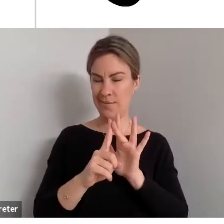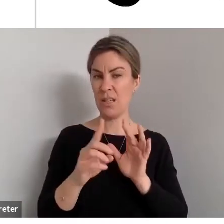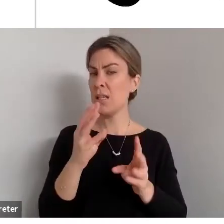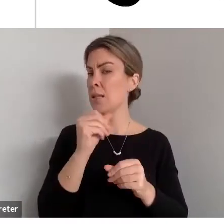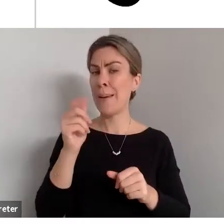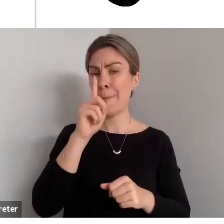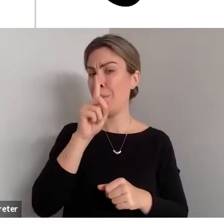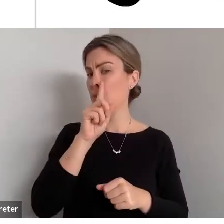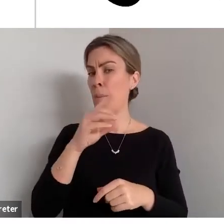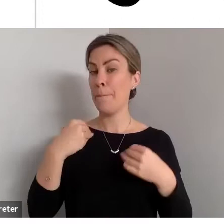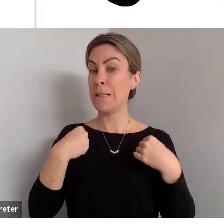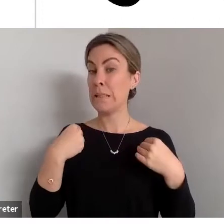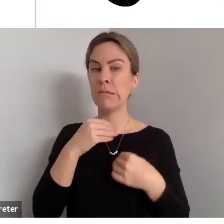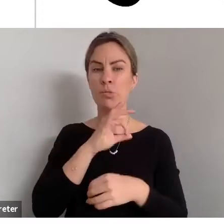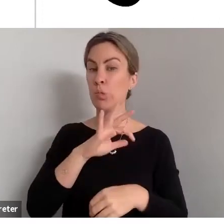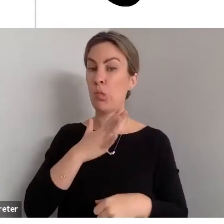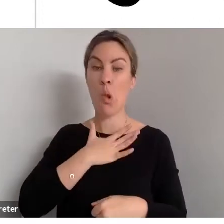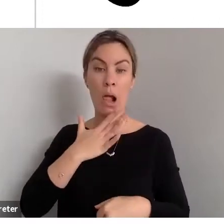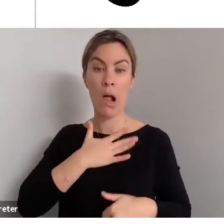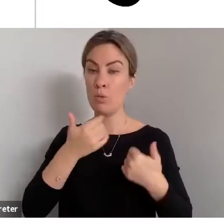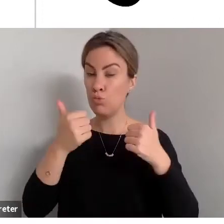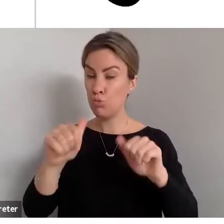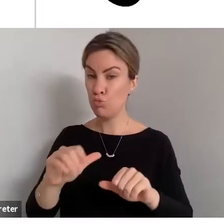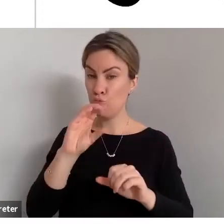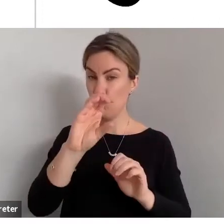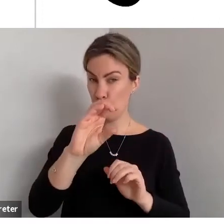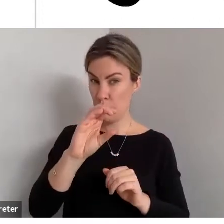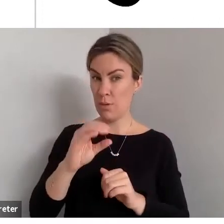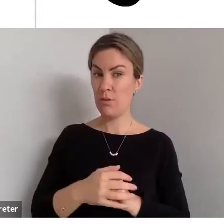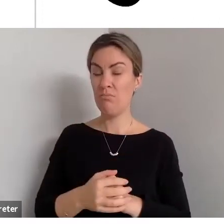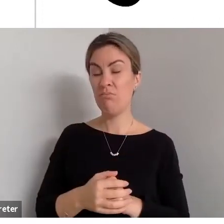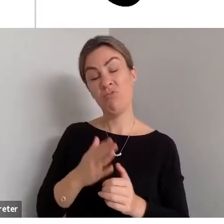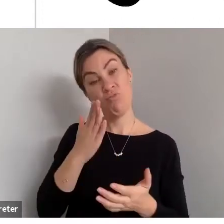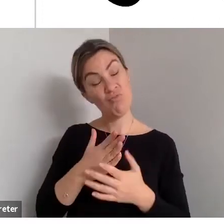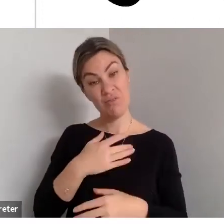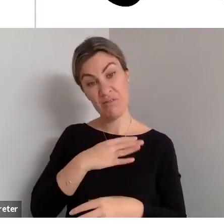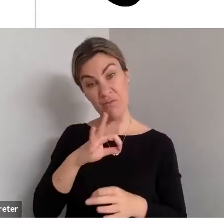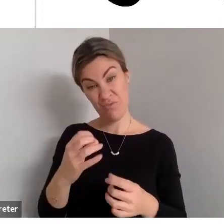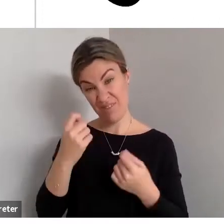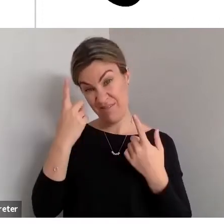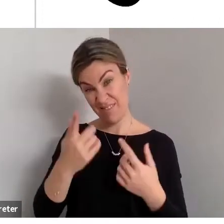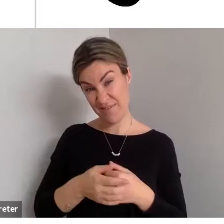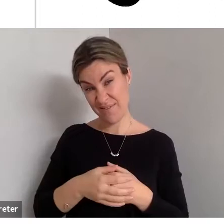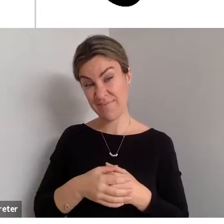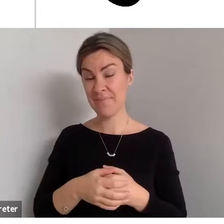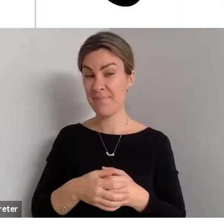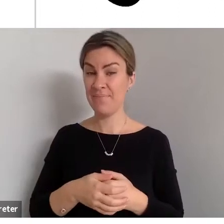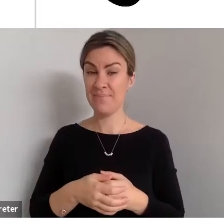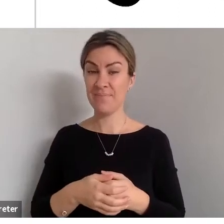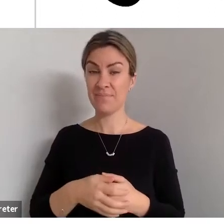They are part of the internet culture.